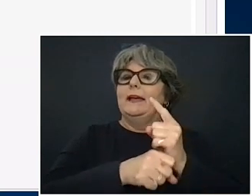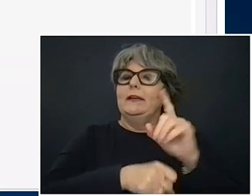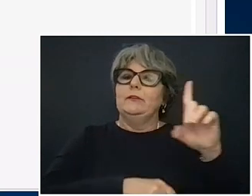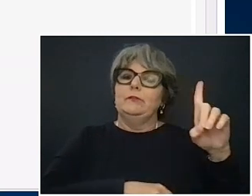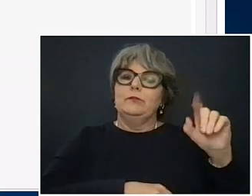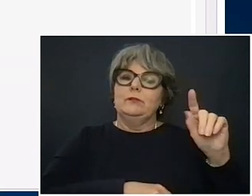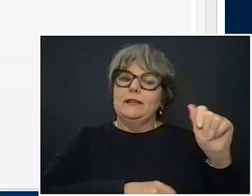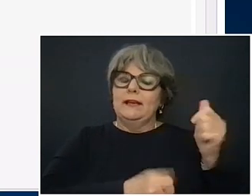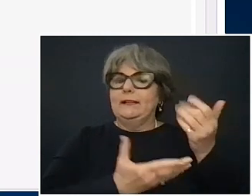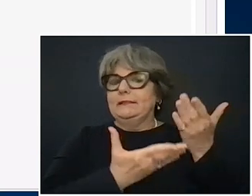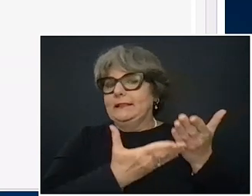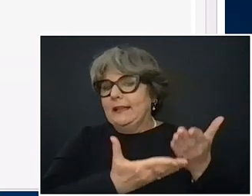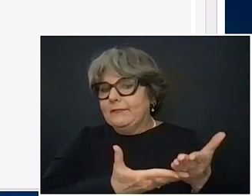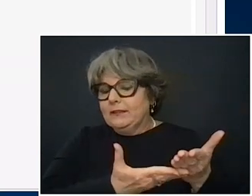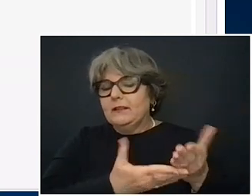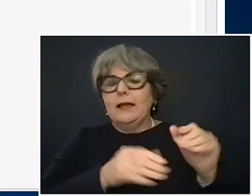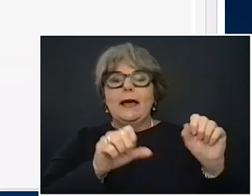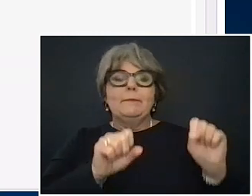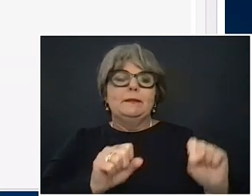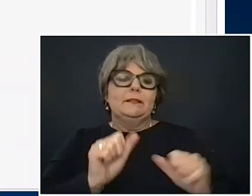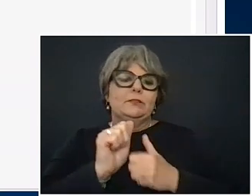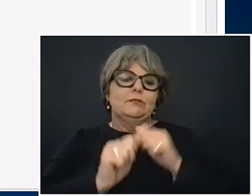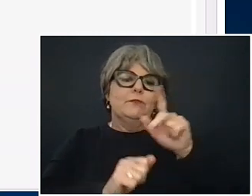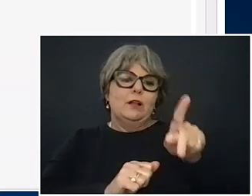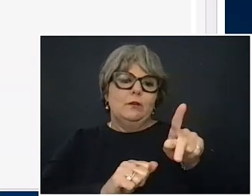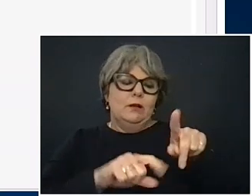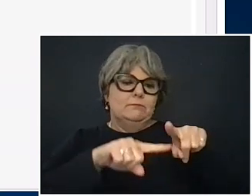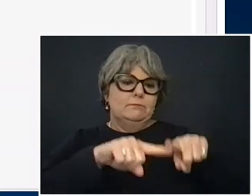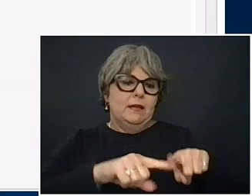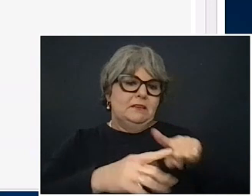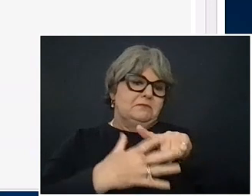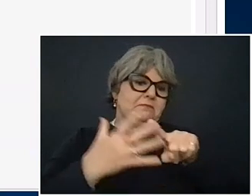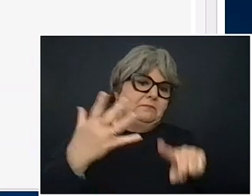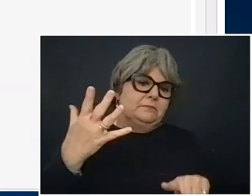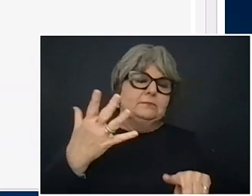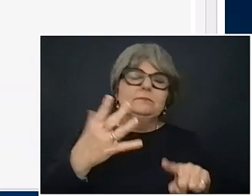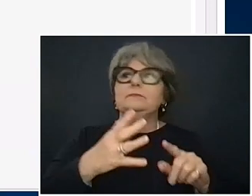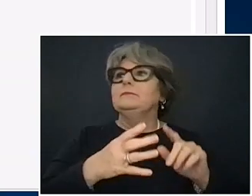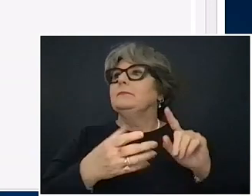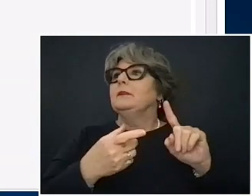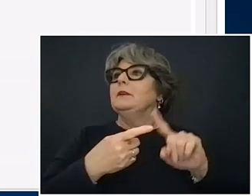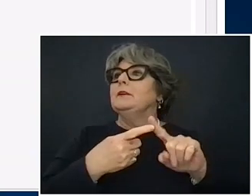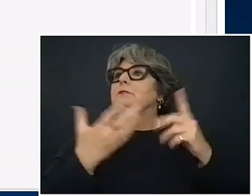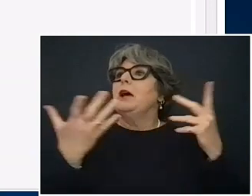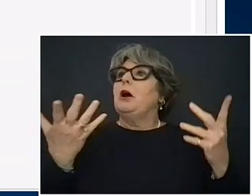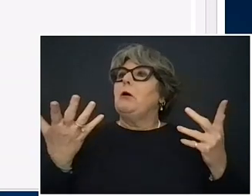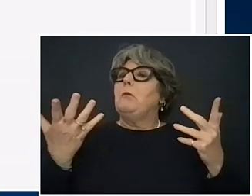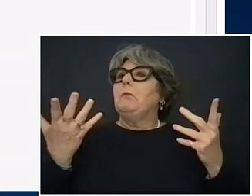have potential follow-up actions based on that, too. Right? So I just think- I go back to just